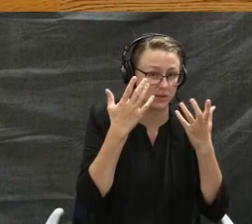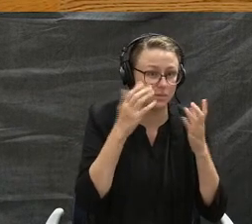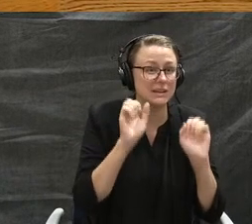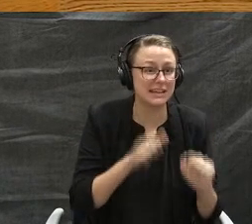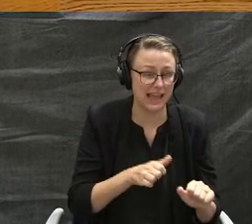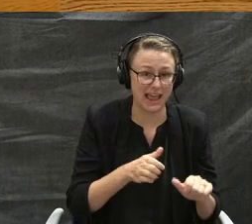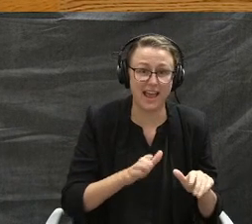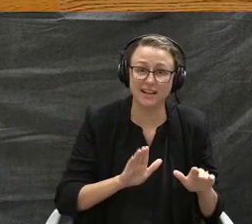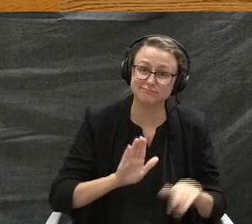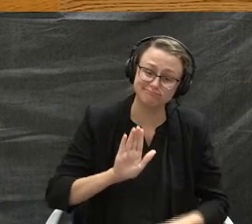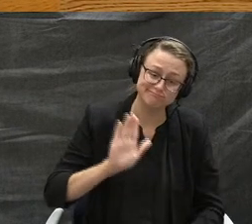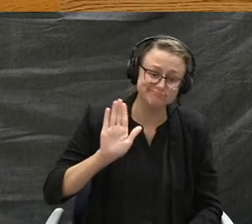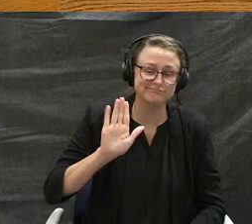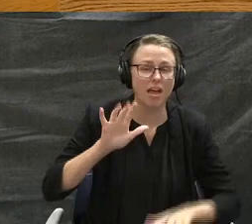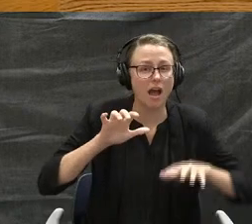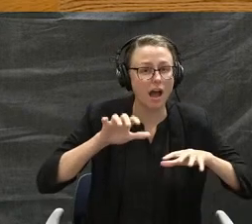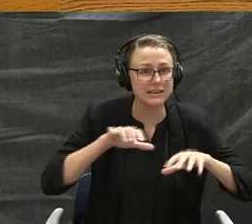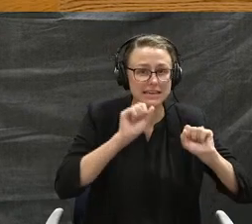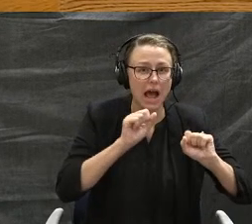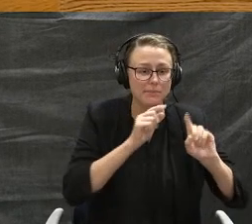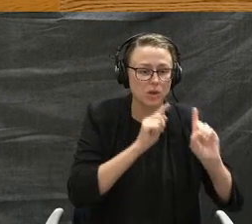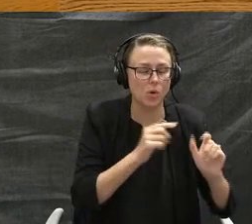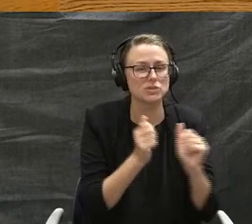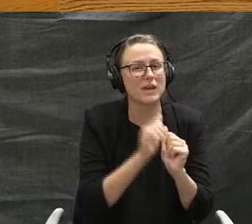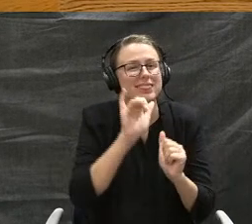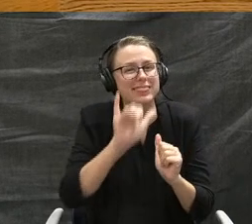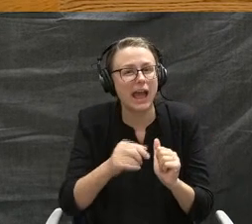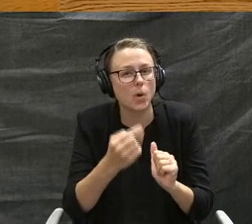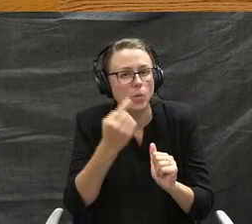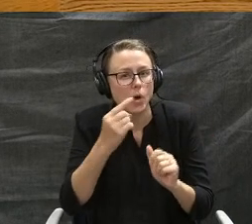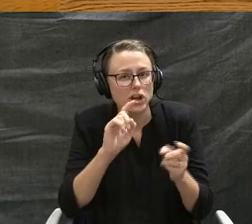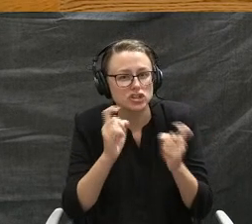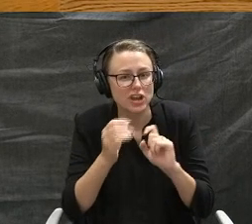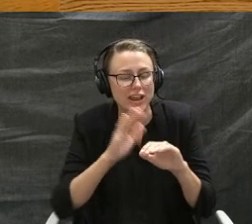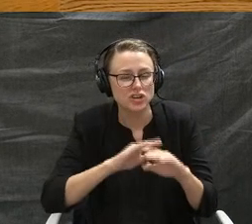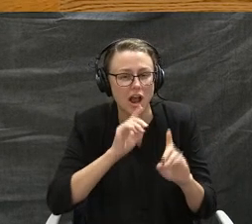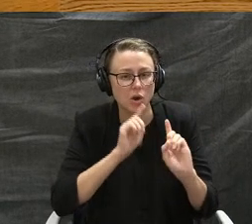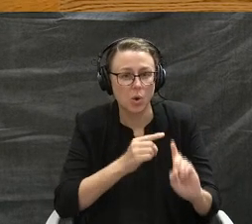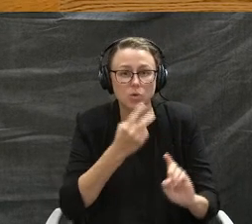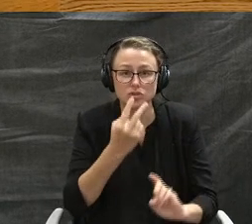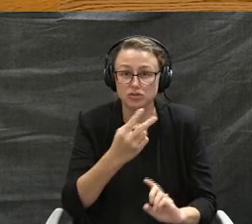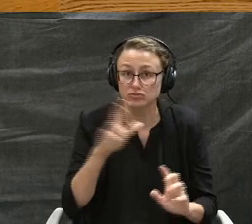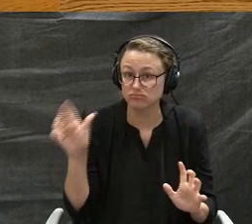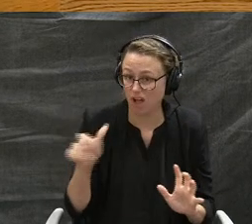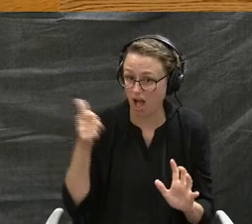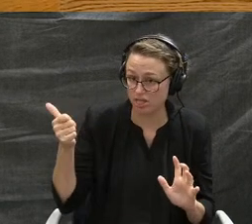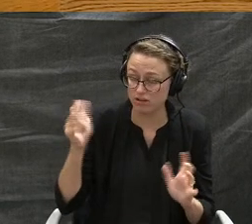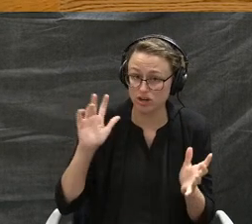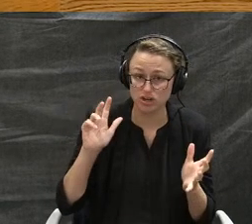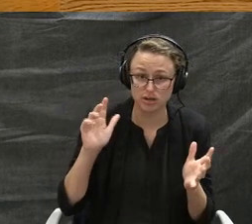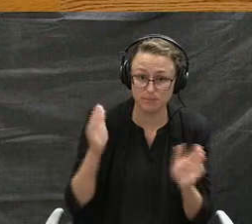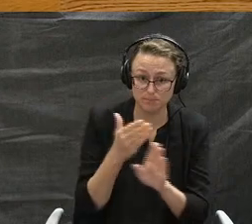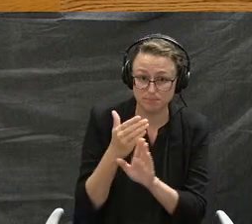goals with that one change that we have on goal to. Does anybody else have anything before we moved to A roll call vote?